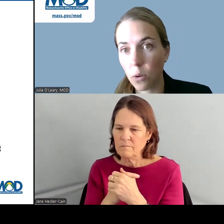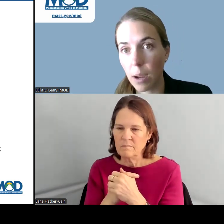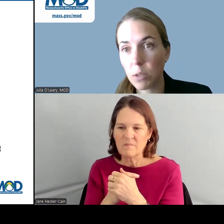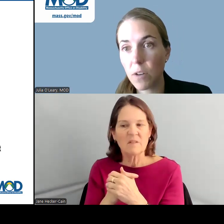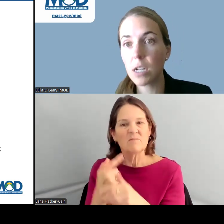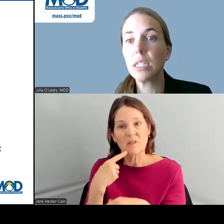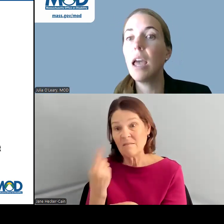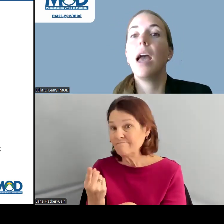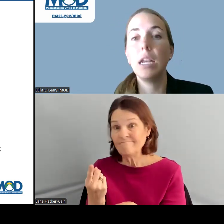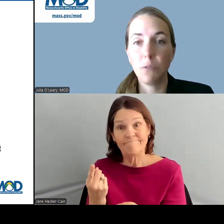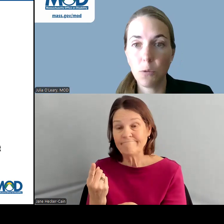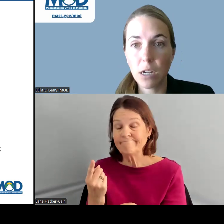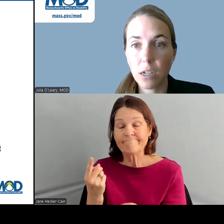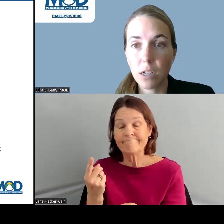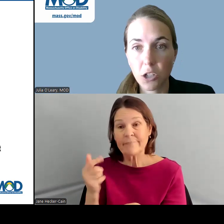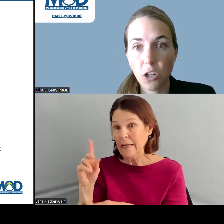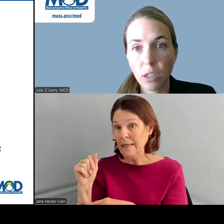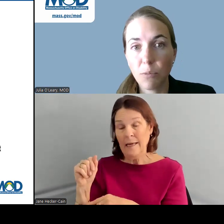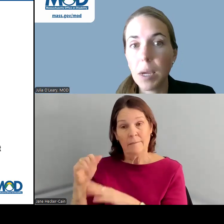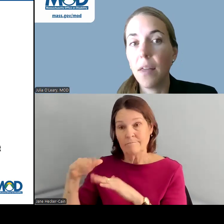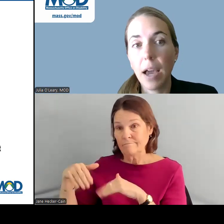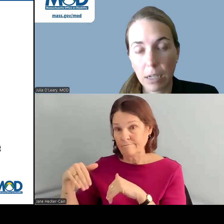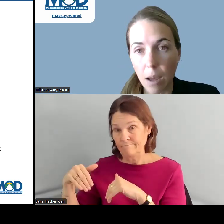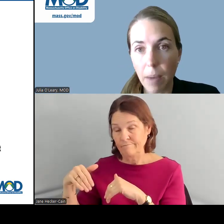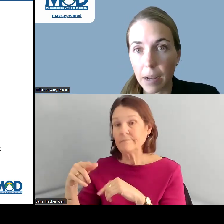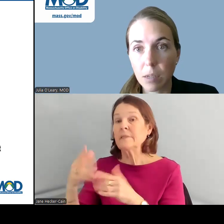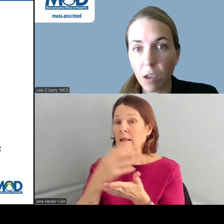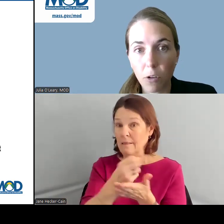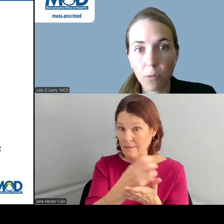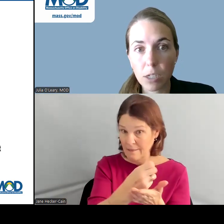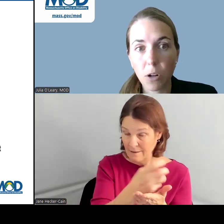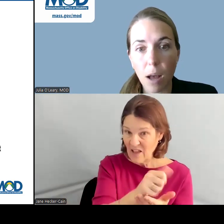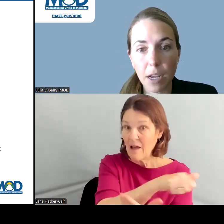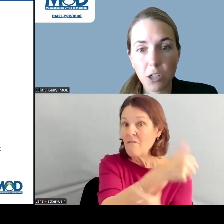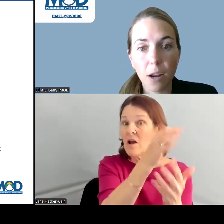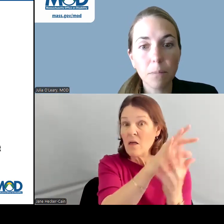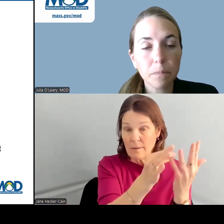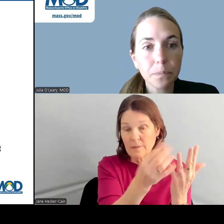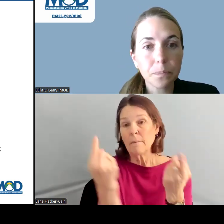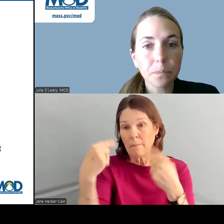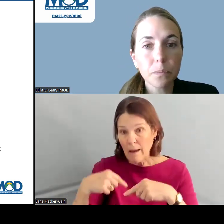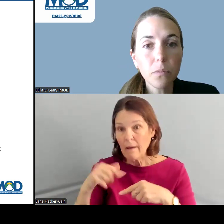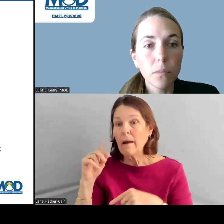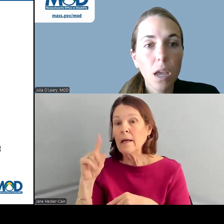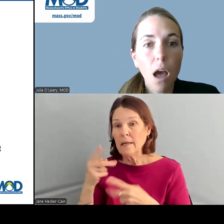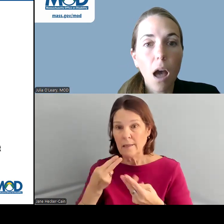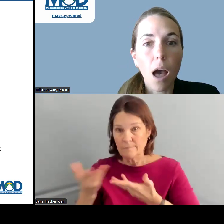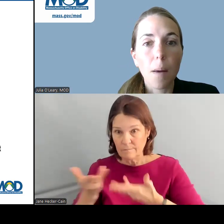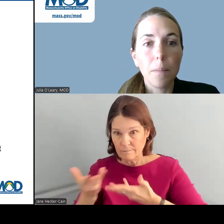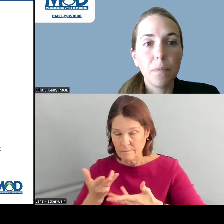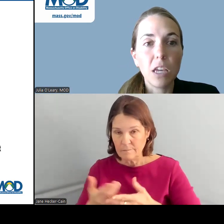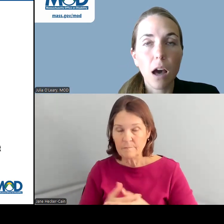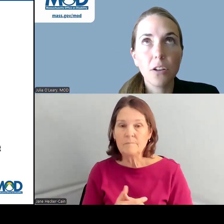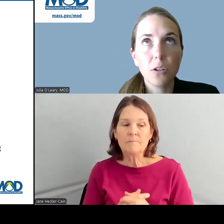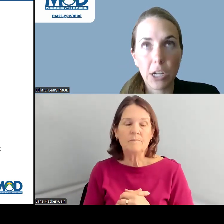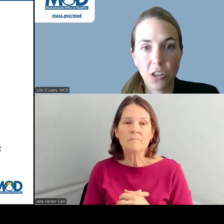You can say you need to exhaust those programs first, and if you need additional leave beyond that, come back to me for reasonable accommodation.